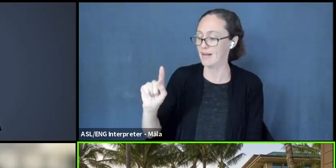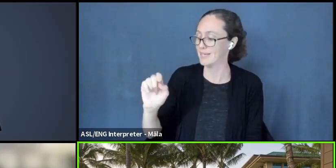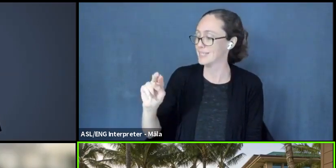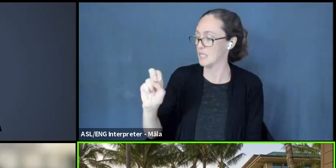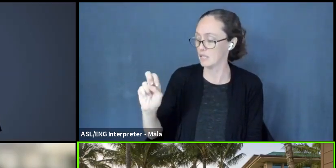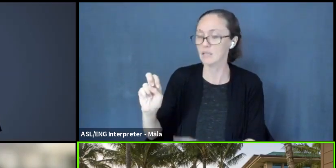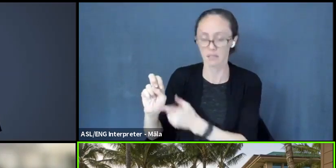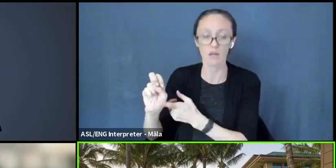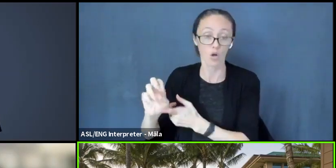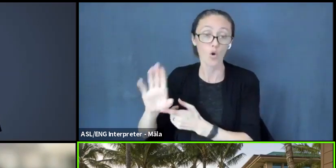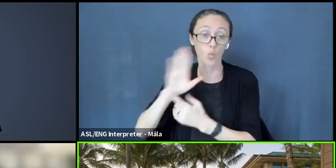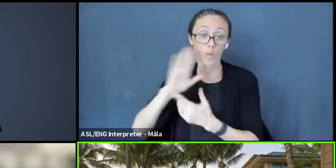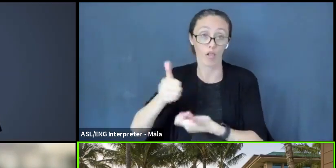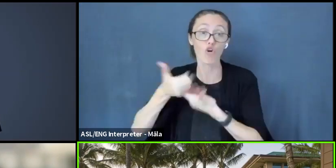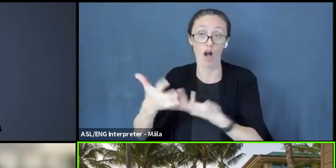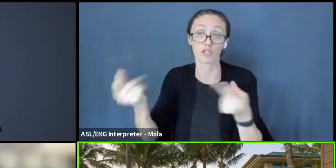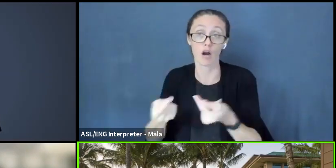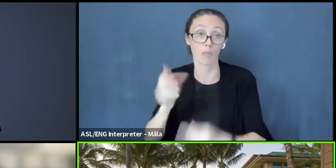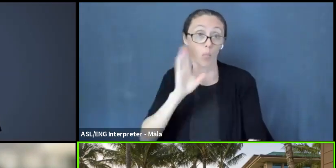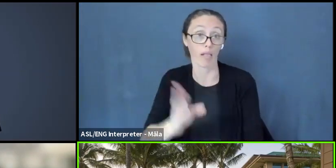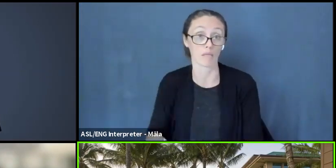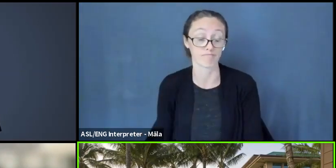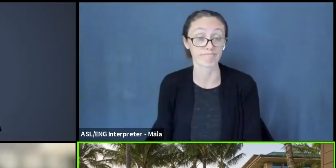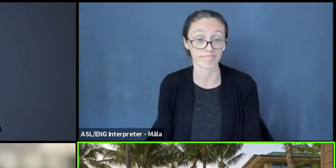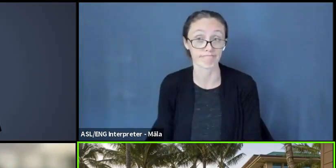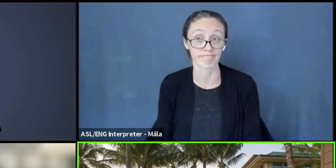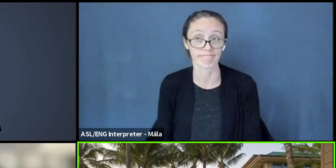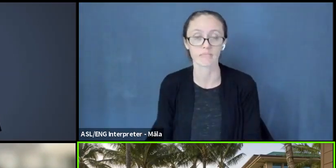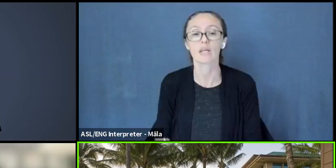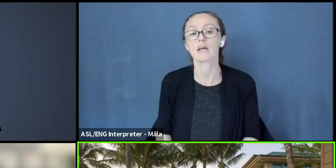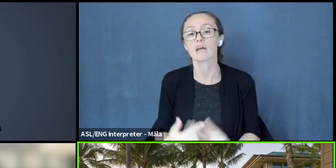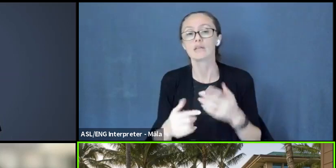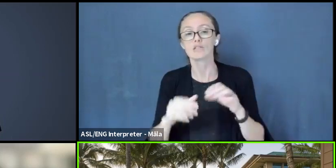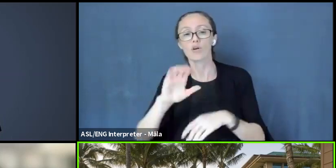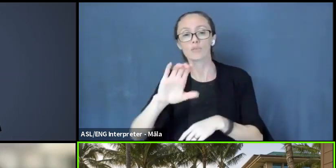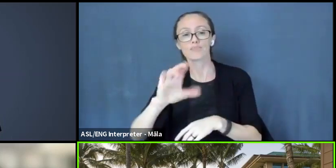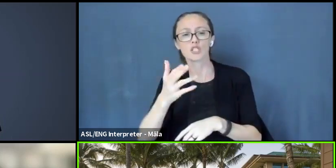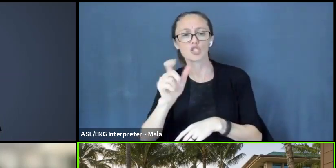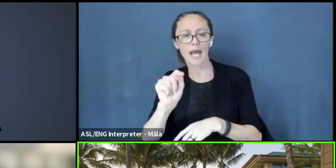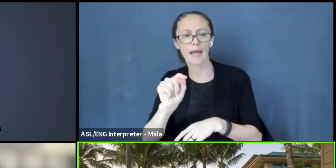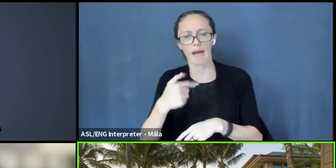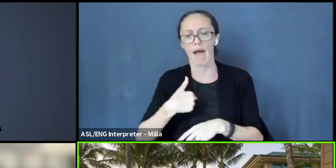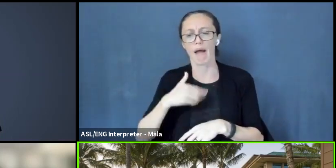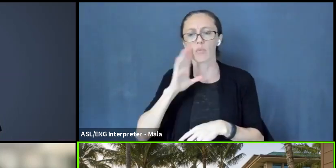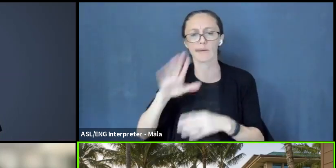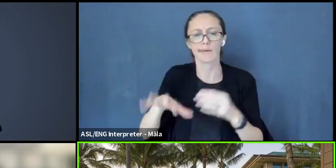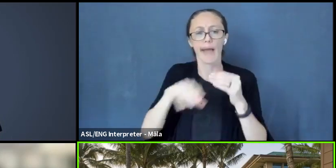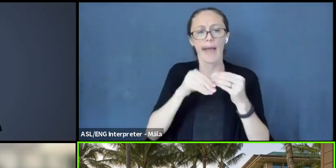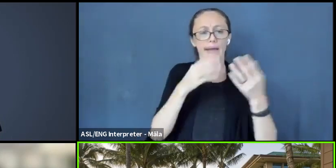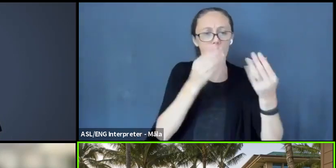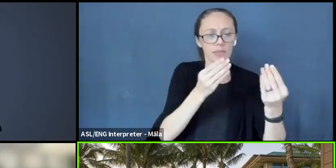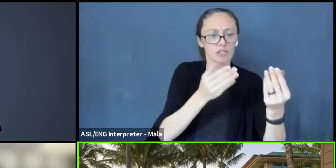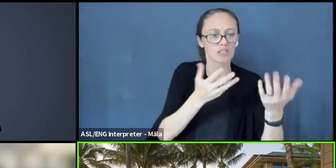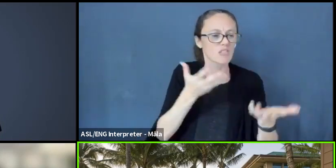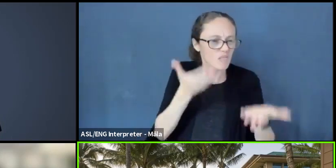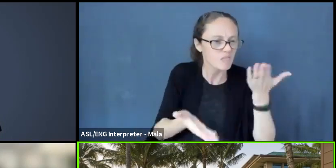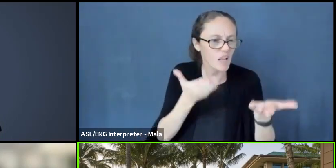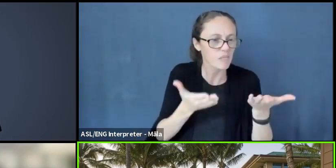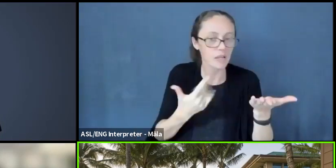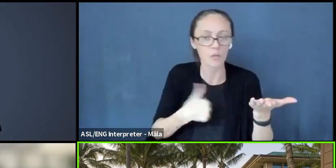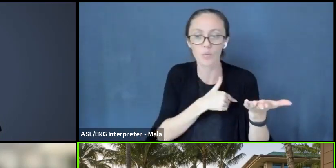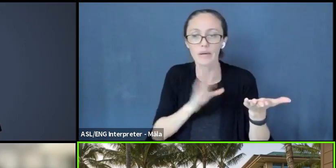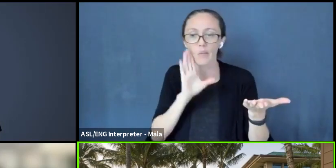I'll put some information into the chat or maybe sounds like we'll probably have frequently